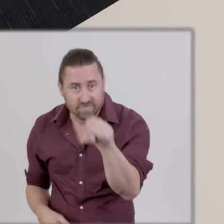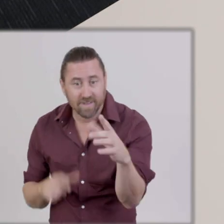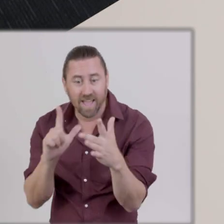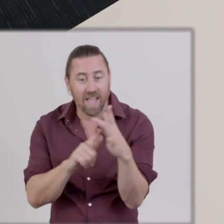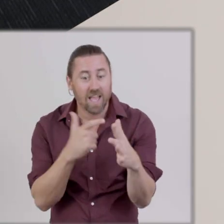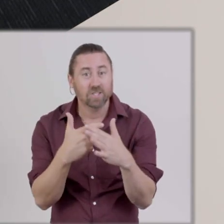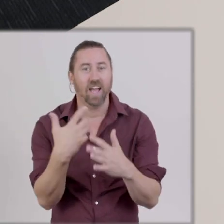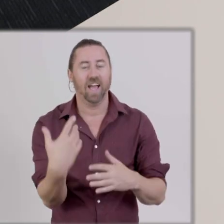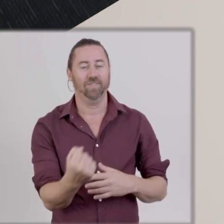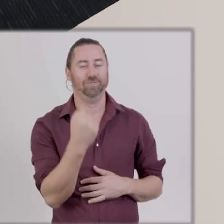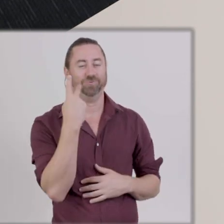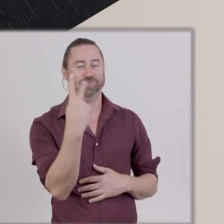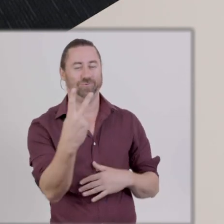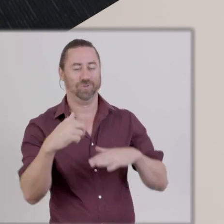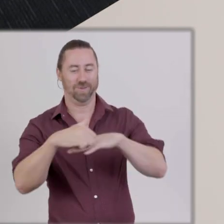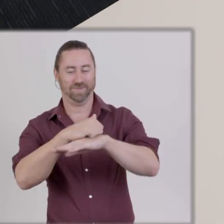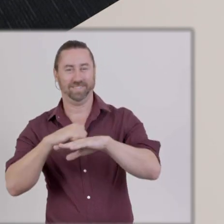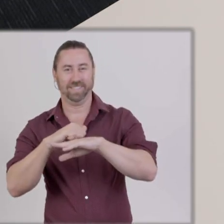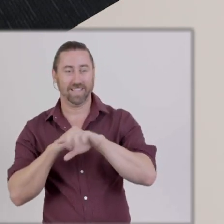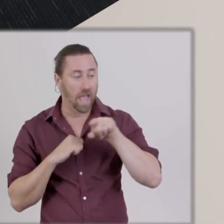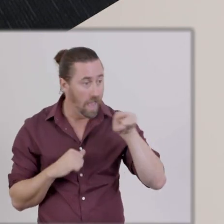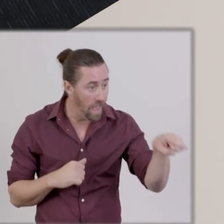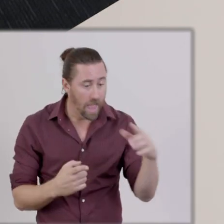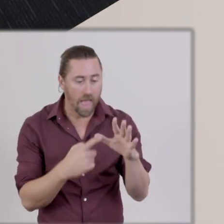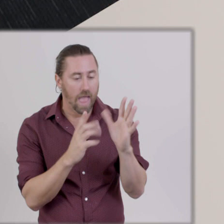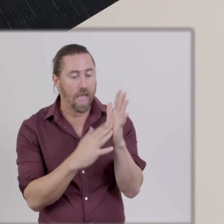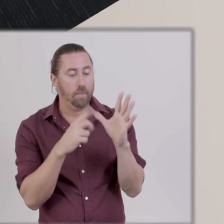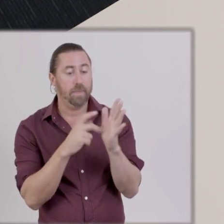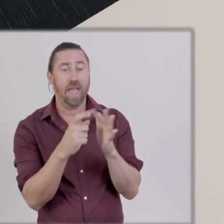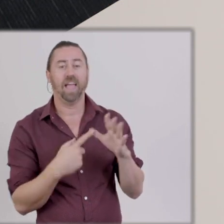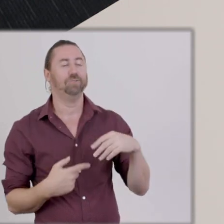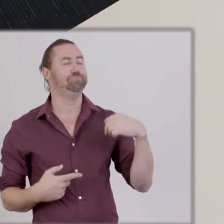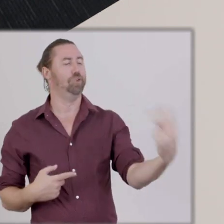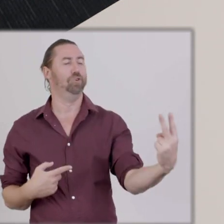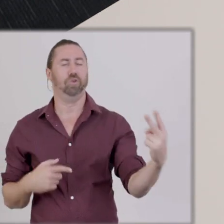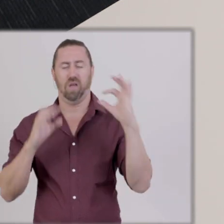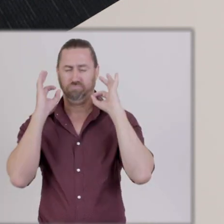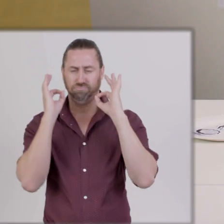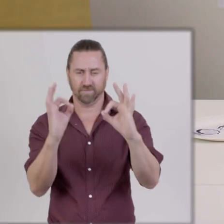two biscuits on Jack's plate, and two biscuits on Amanda's plate.